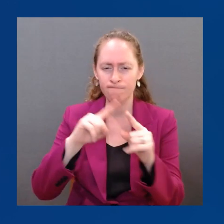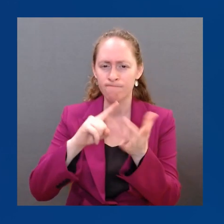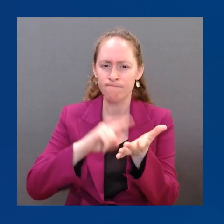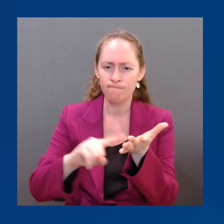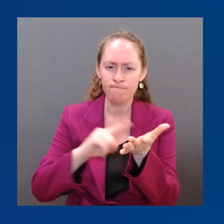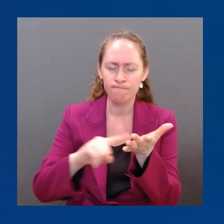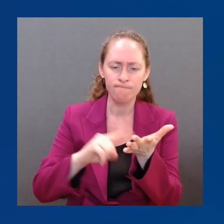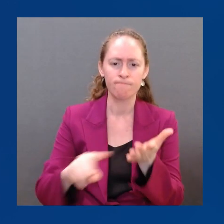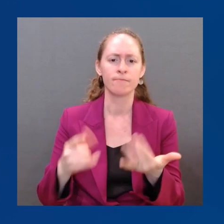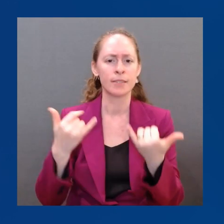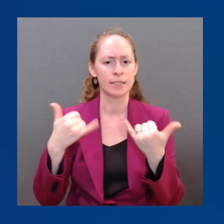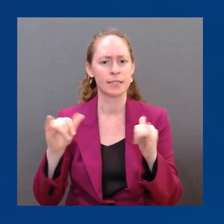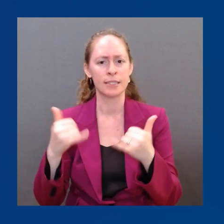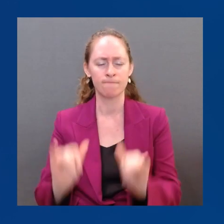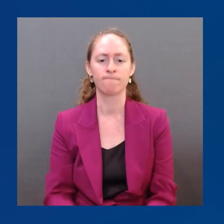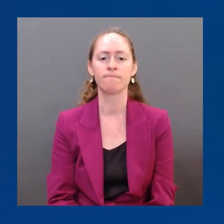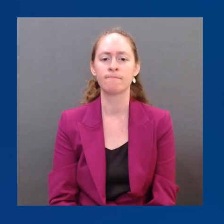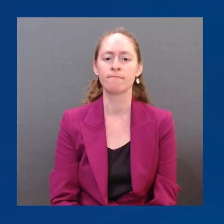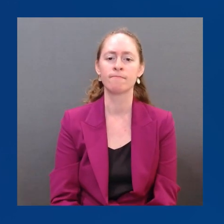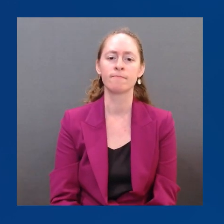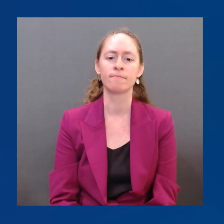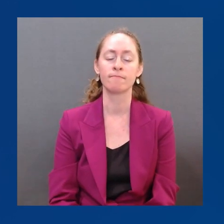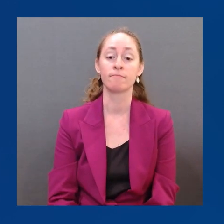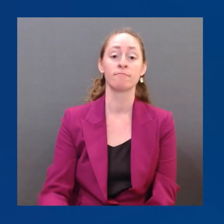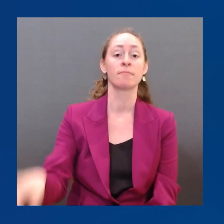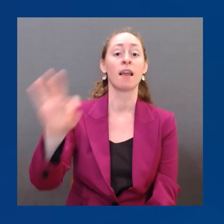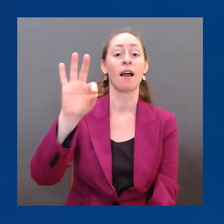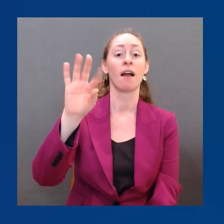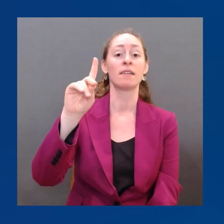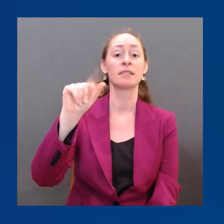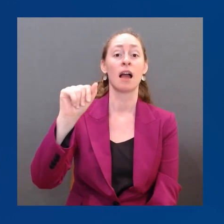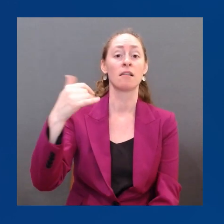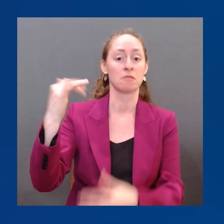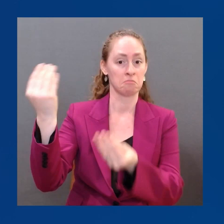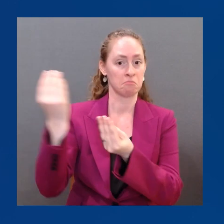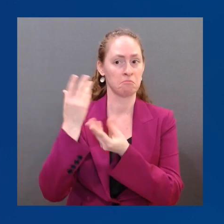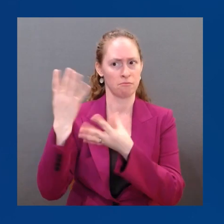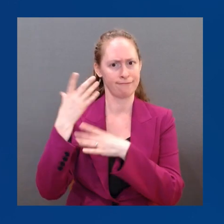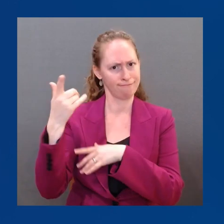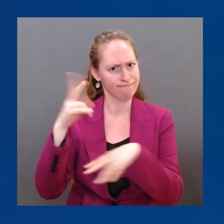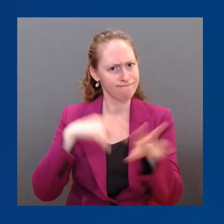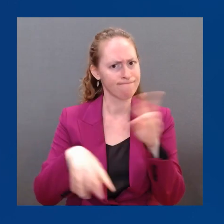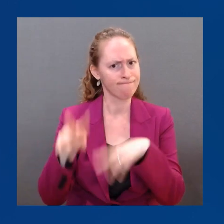that that evaluation is moving as quickly as possible. I want to remind folks -- because often people bring up,